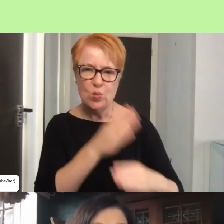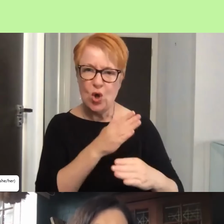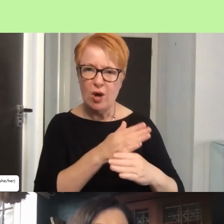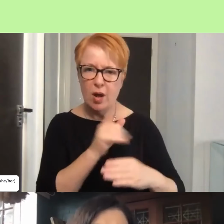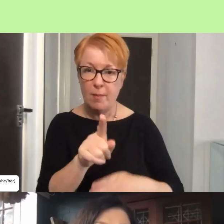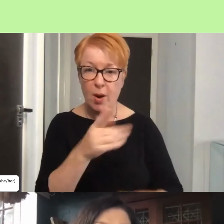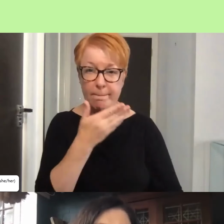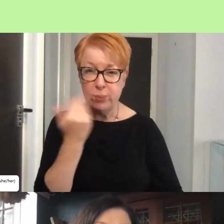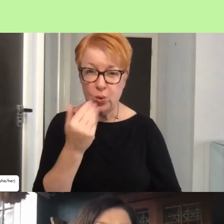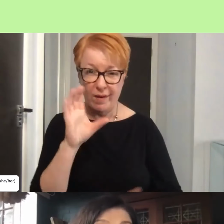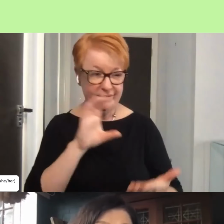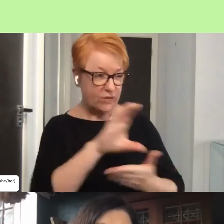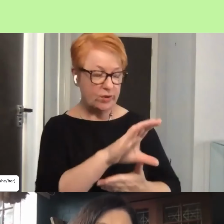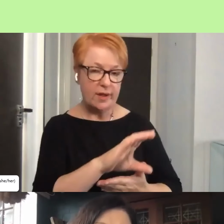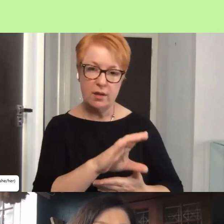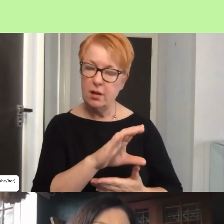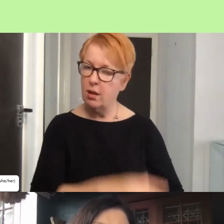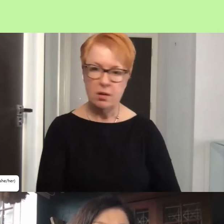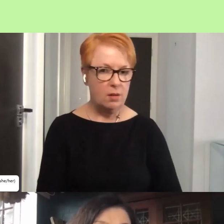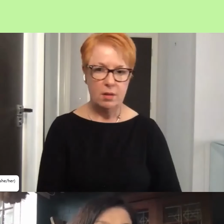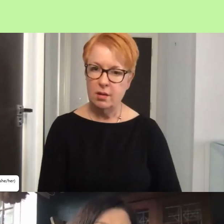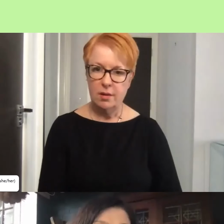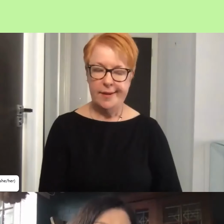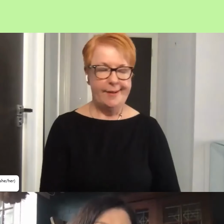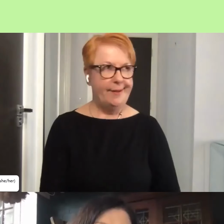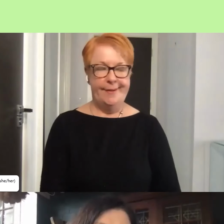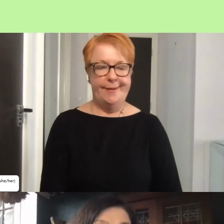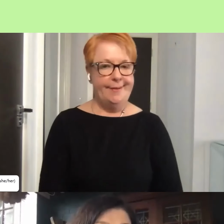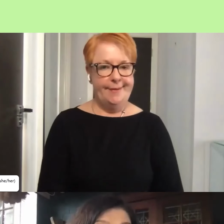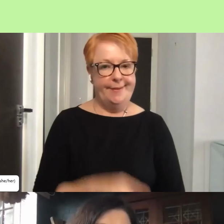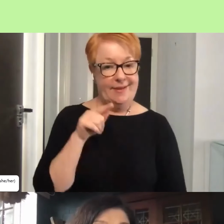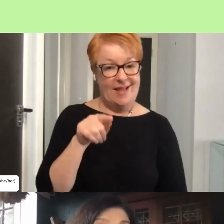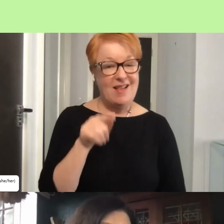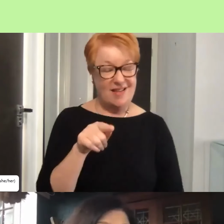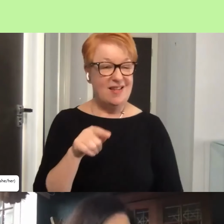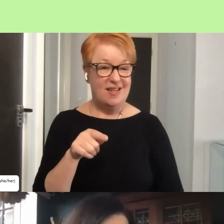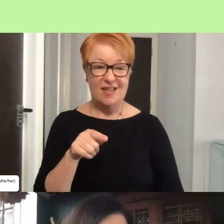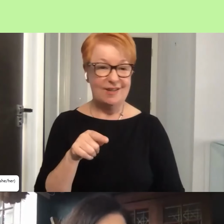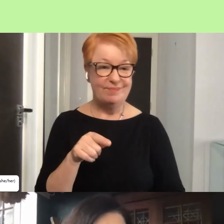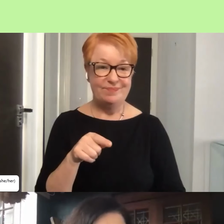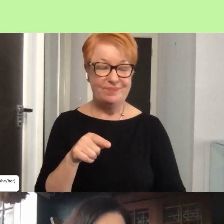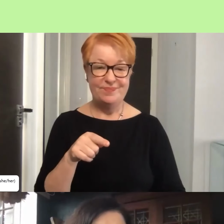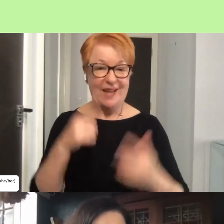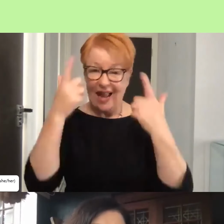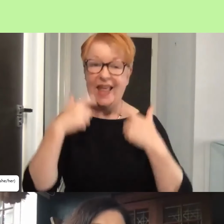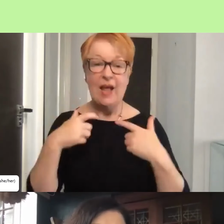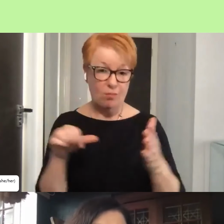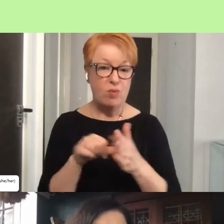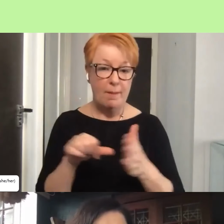That's bureaucratic and kind of legal problem because that's how things have always been done.